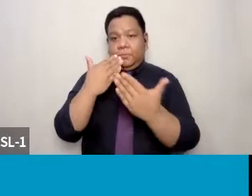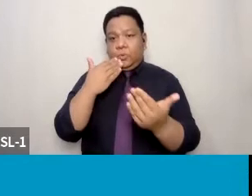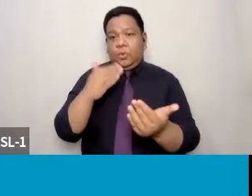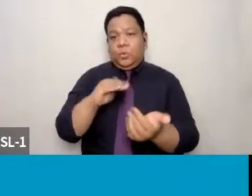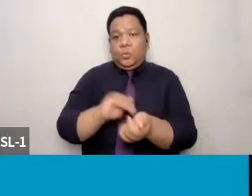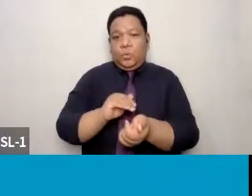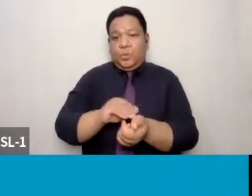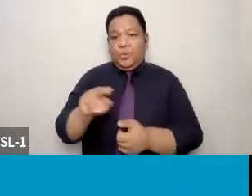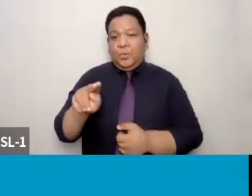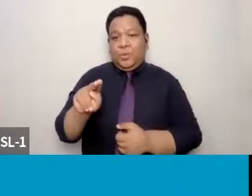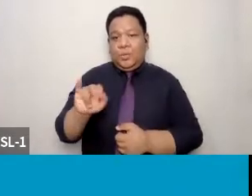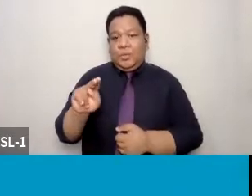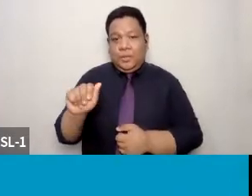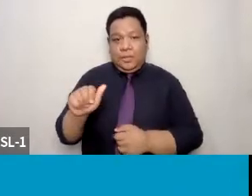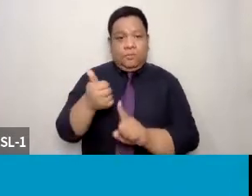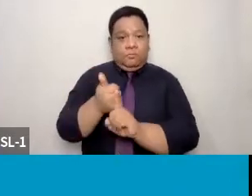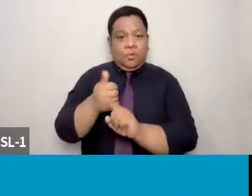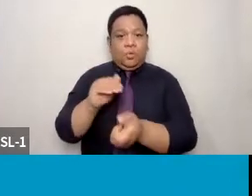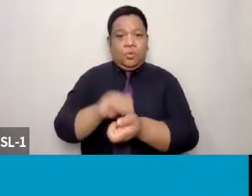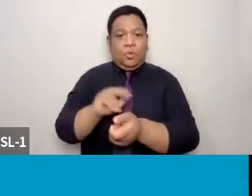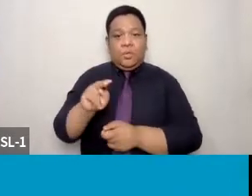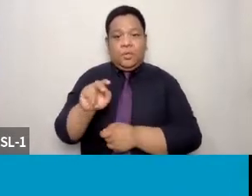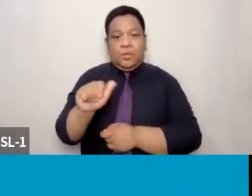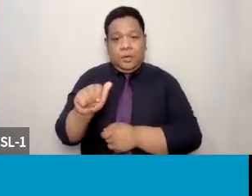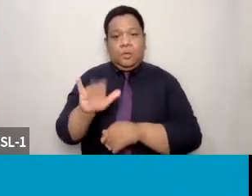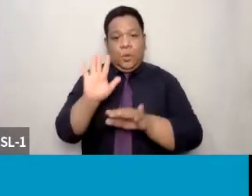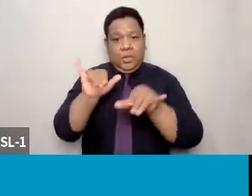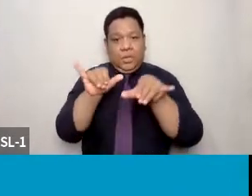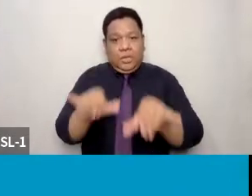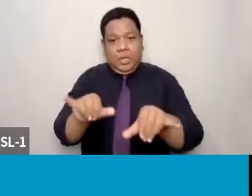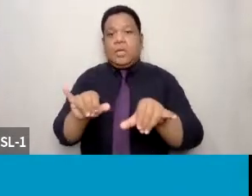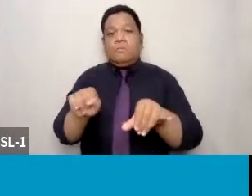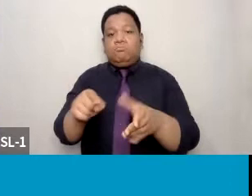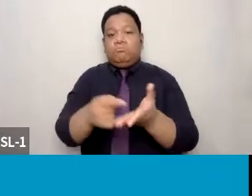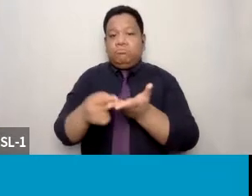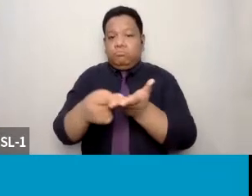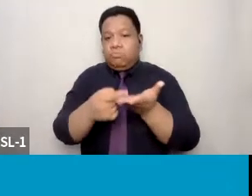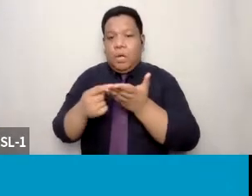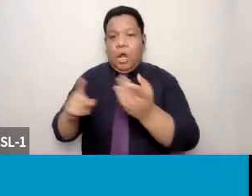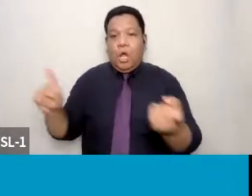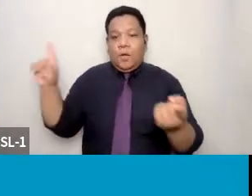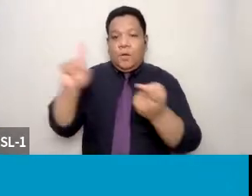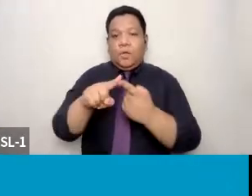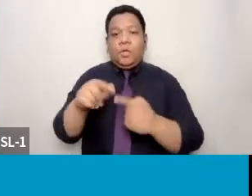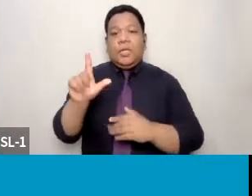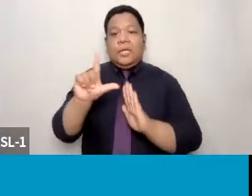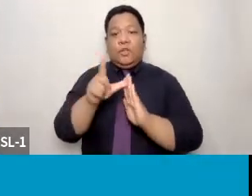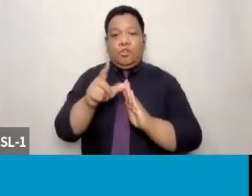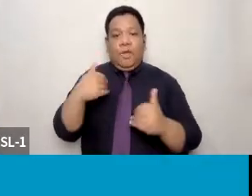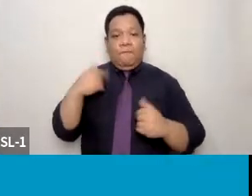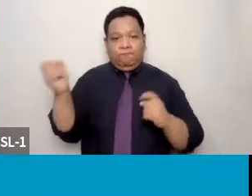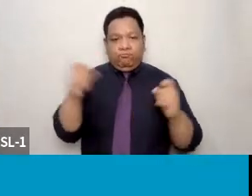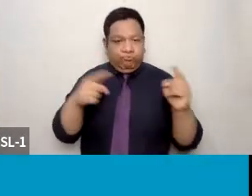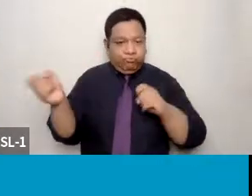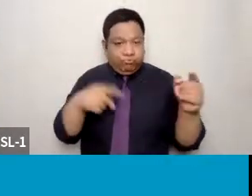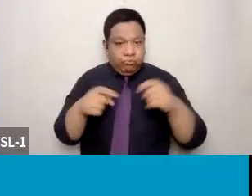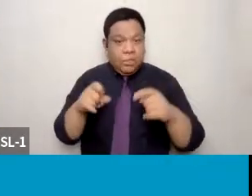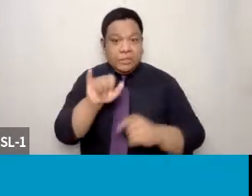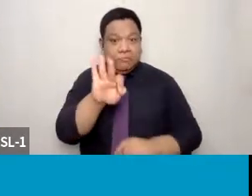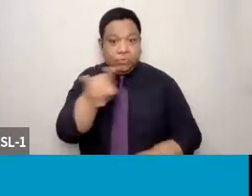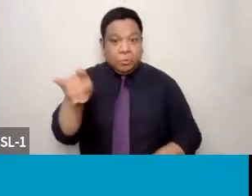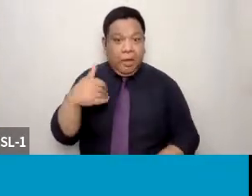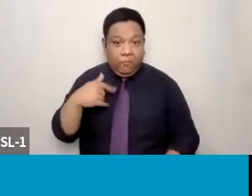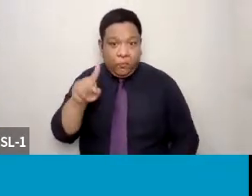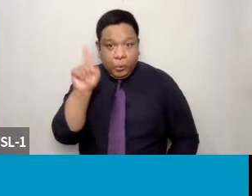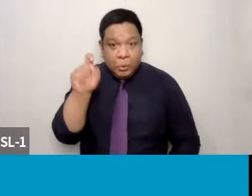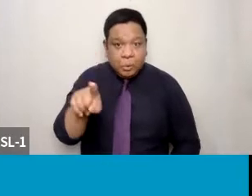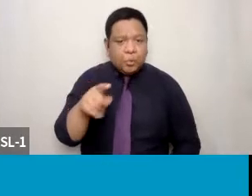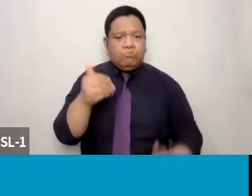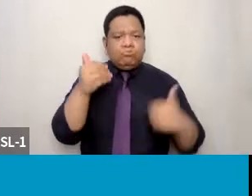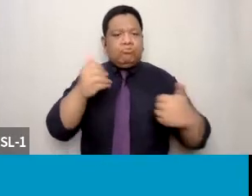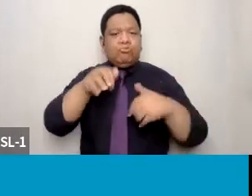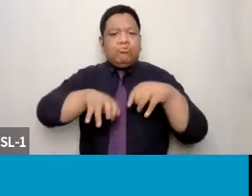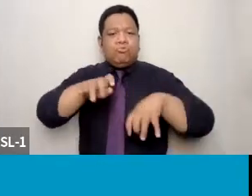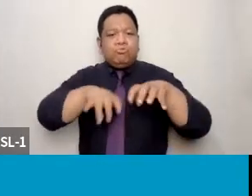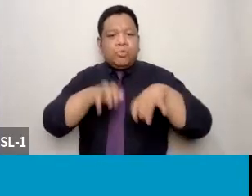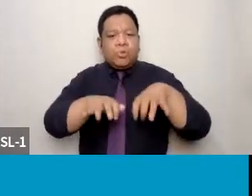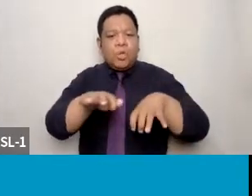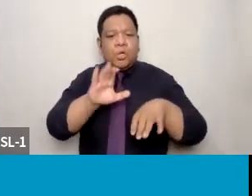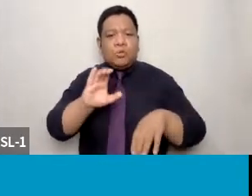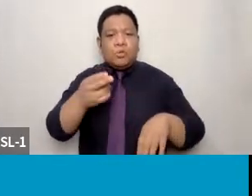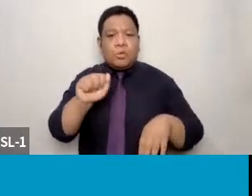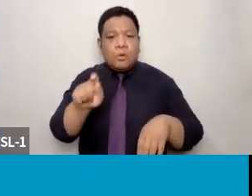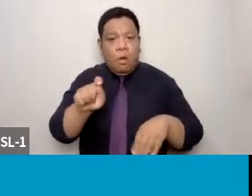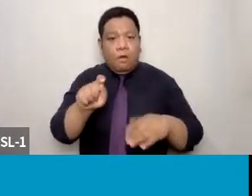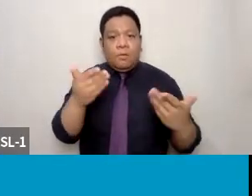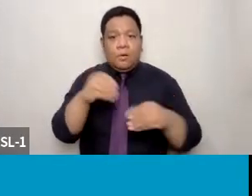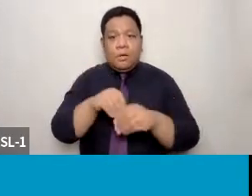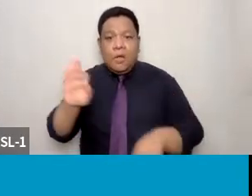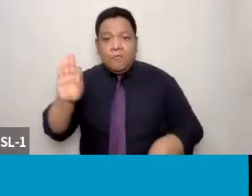Doc Nina will stay in this discussion until the Q&A so if you have questions, just type them on your chat box on FB Live or here on Zoom.